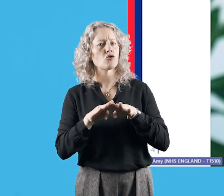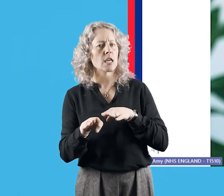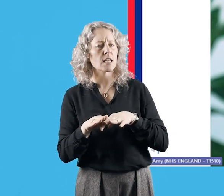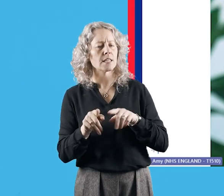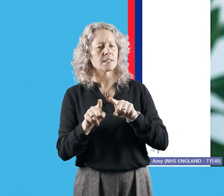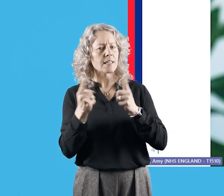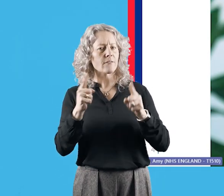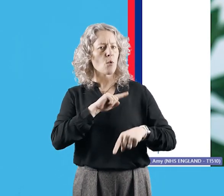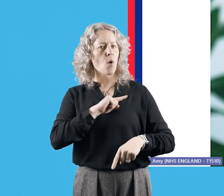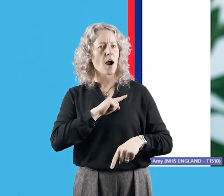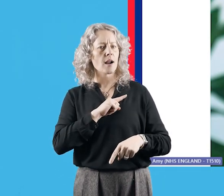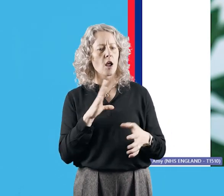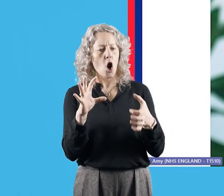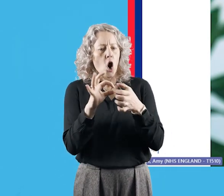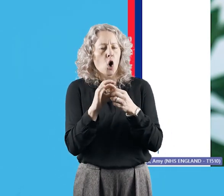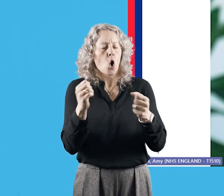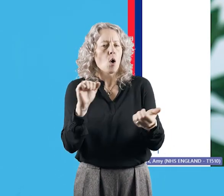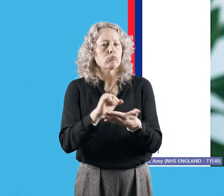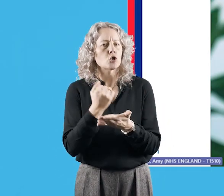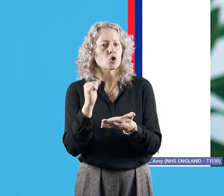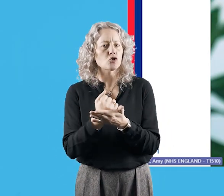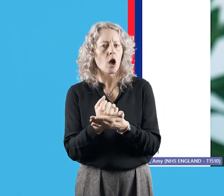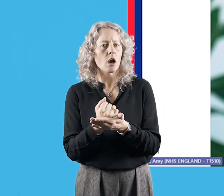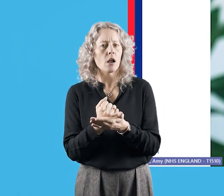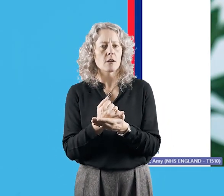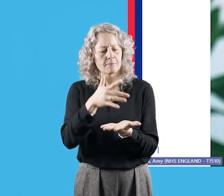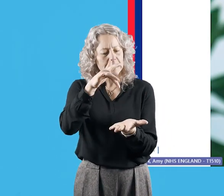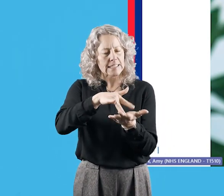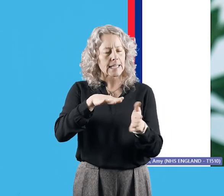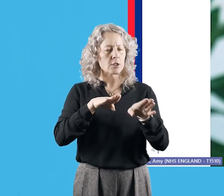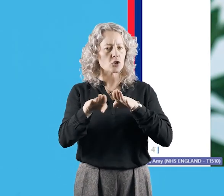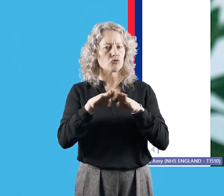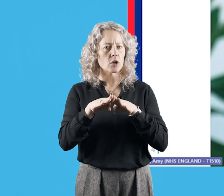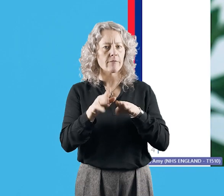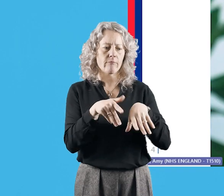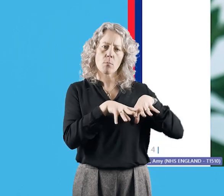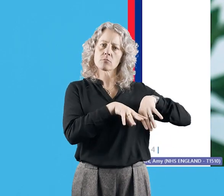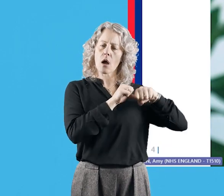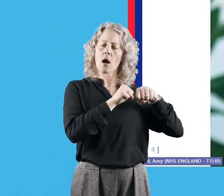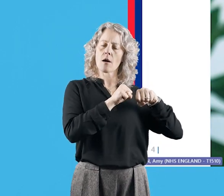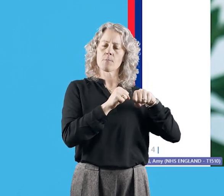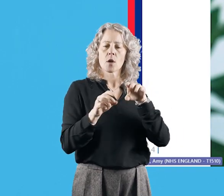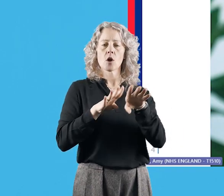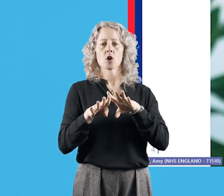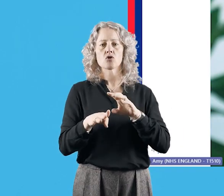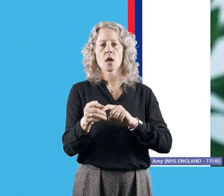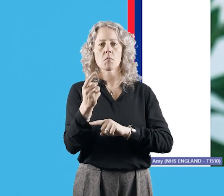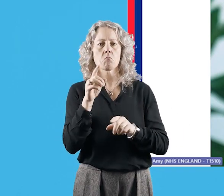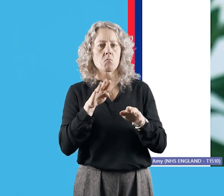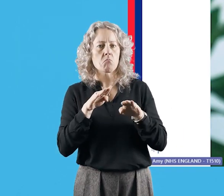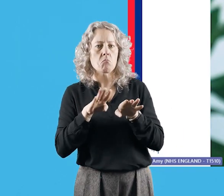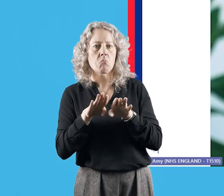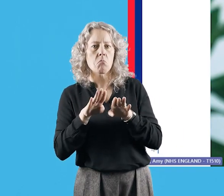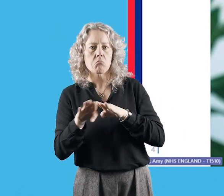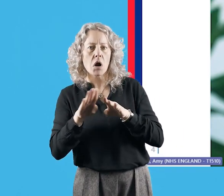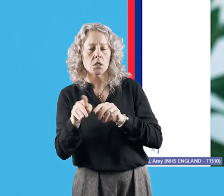Co-production is at the heart of the training and has been from the very start. The training was trialled with over 8000 people